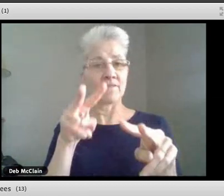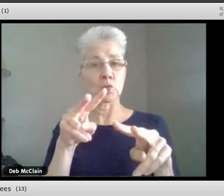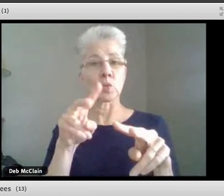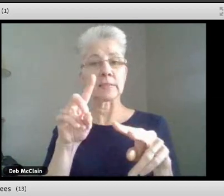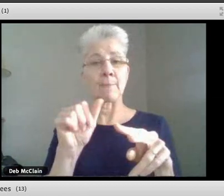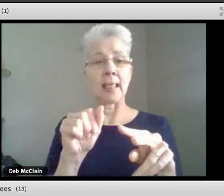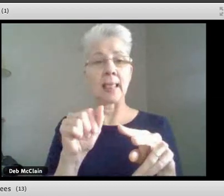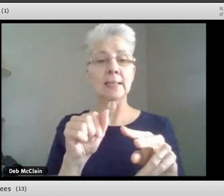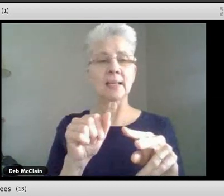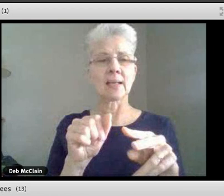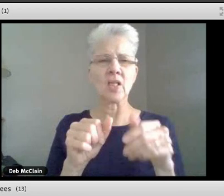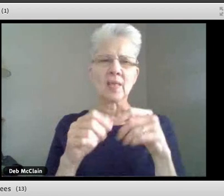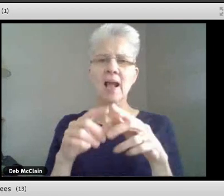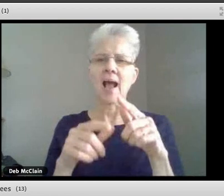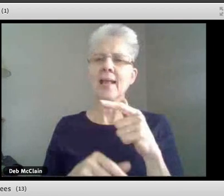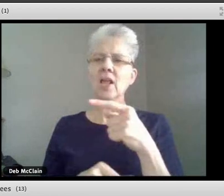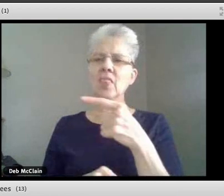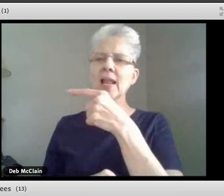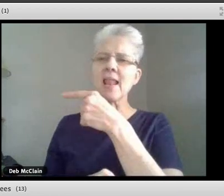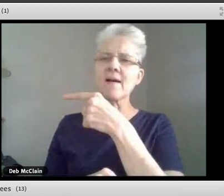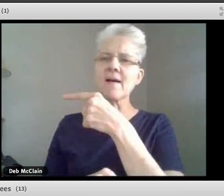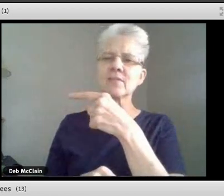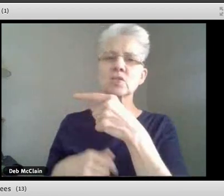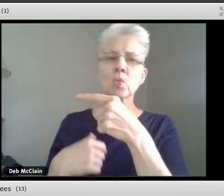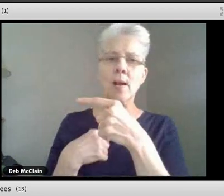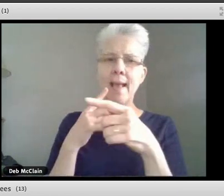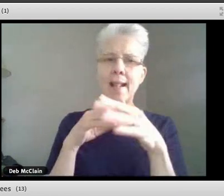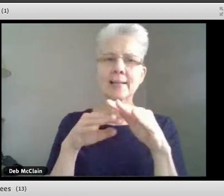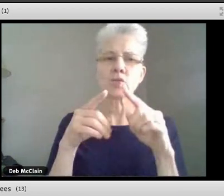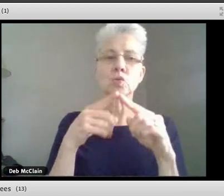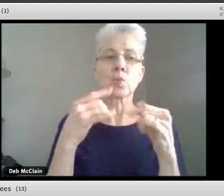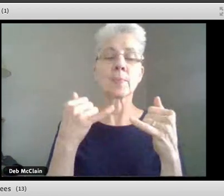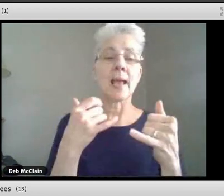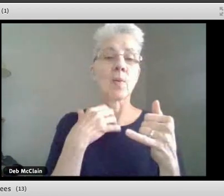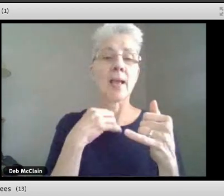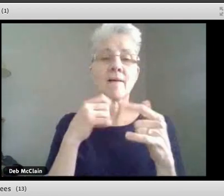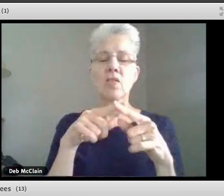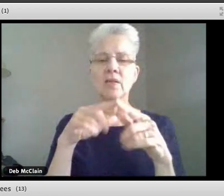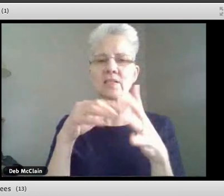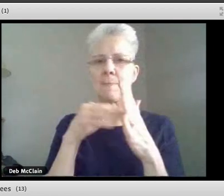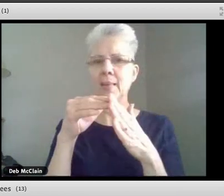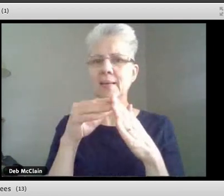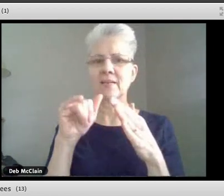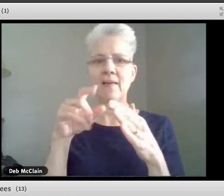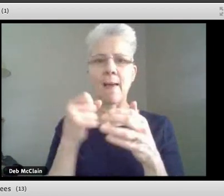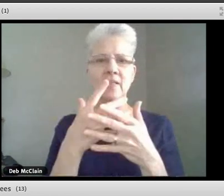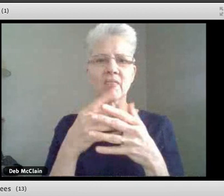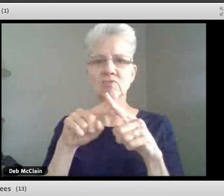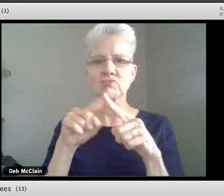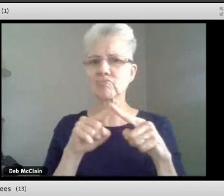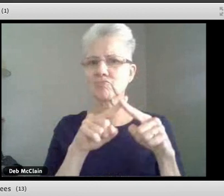and now we've got all these millions of apps and things for assistive technology, so the future is really bright in terms